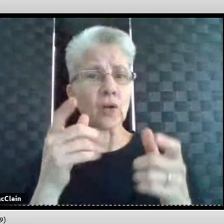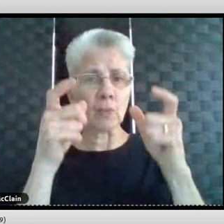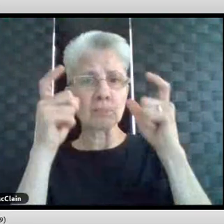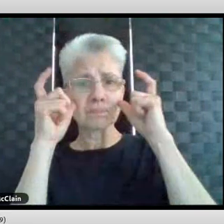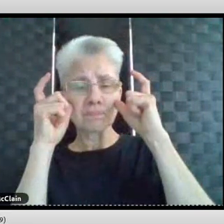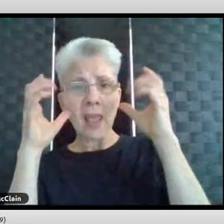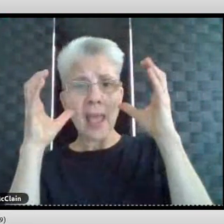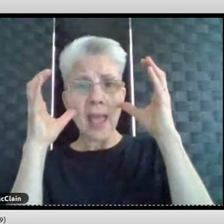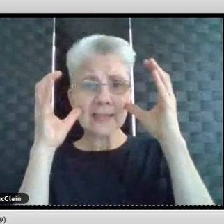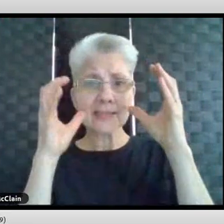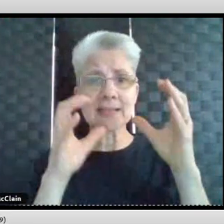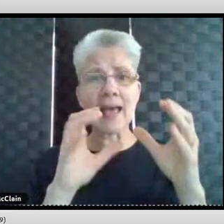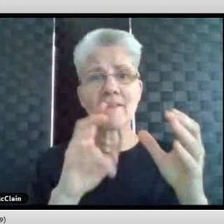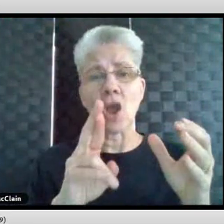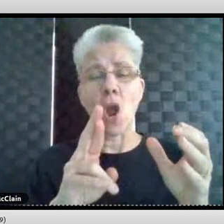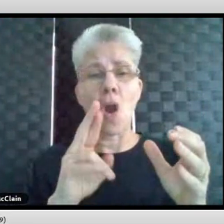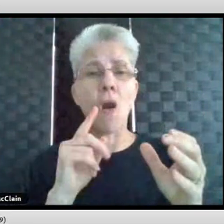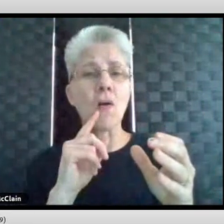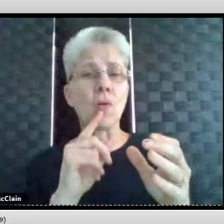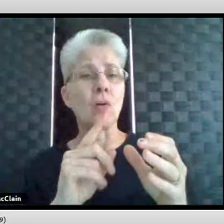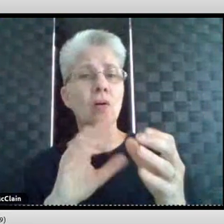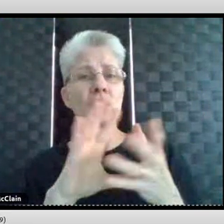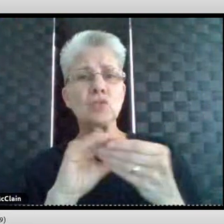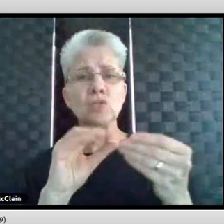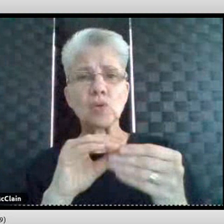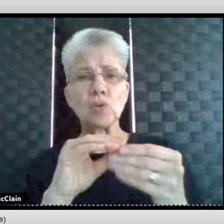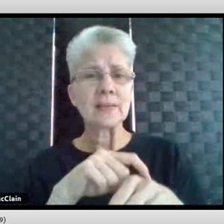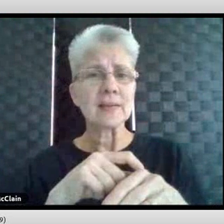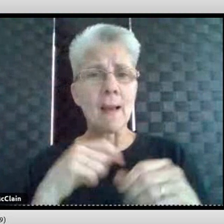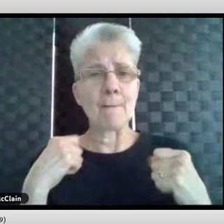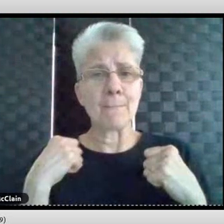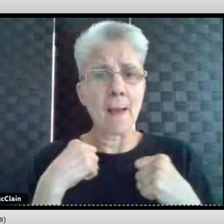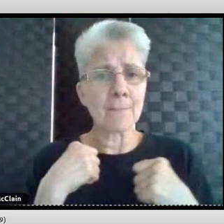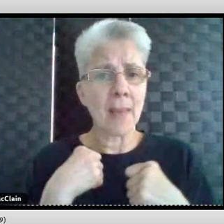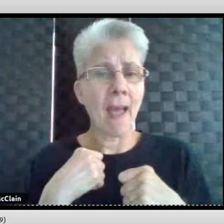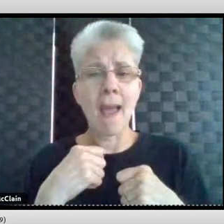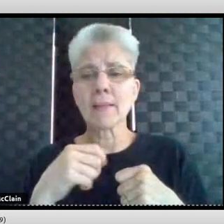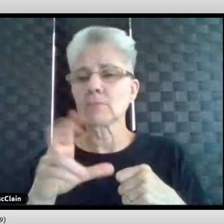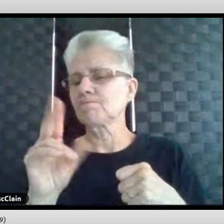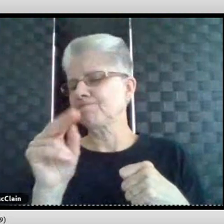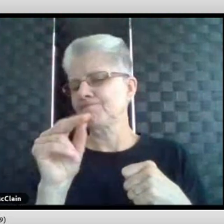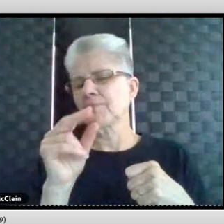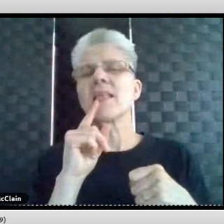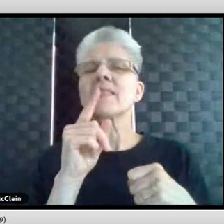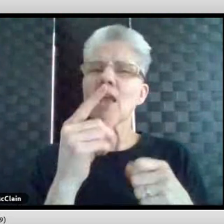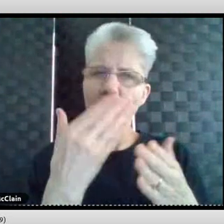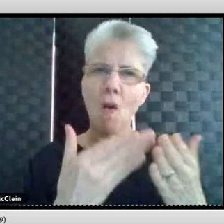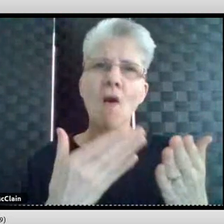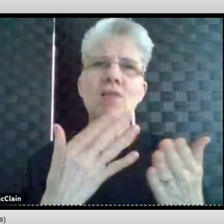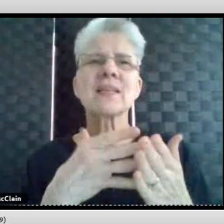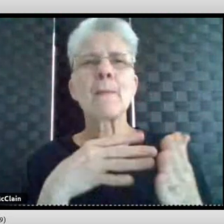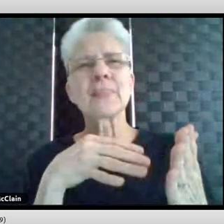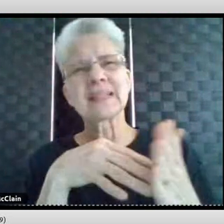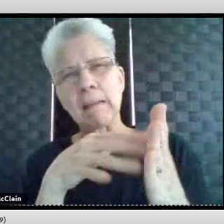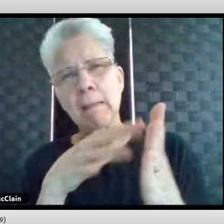or a Storytime Kit or a book kit or anything like that? No. I mean, there are study books, if you wish,